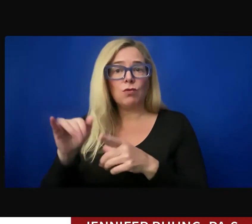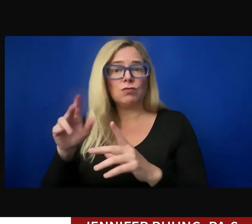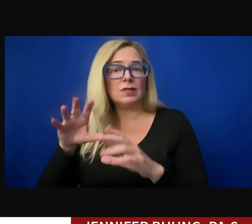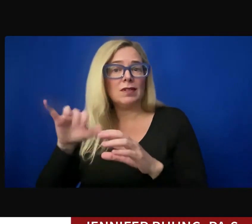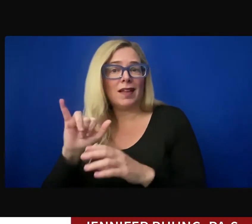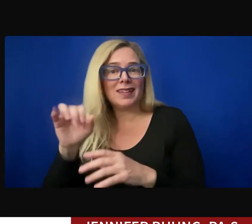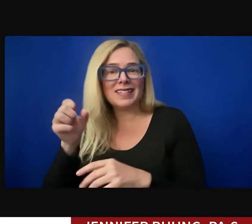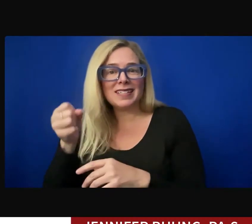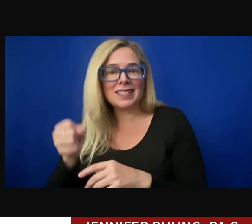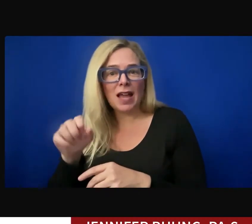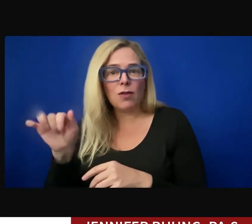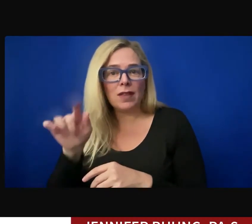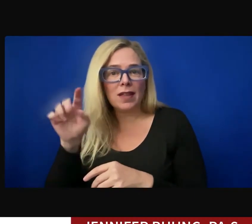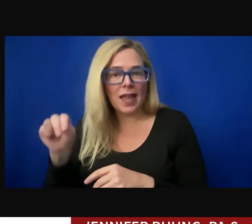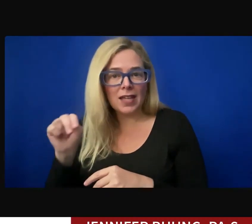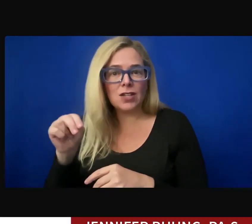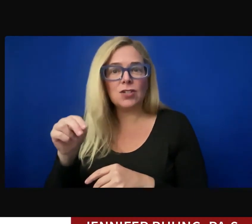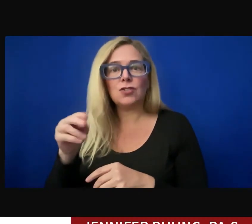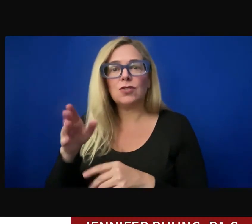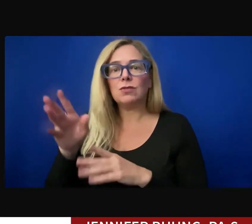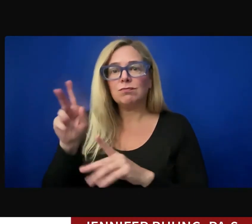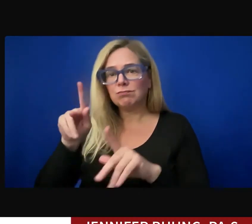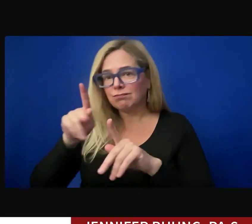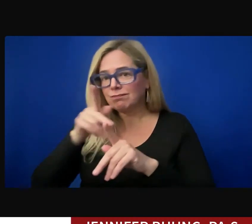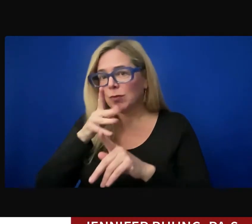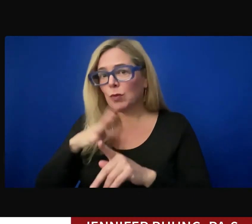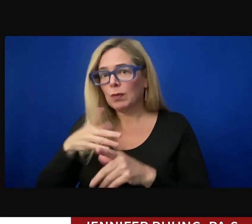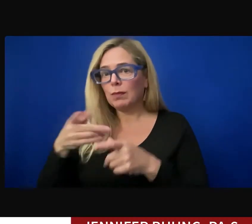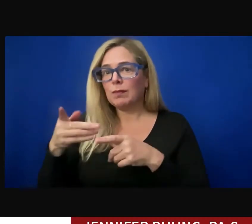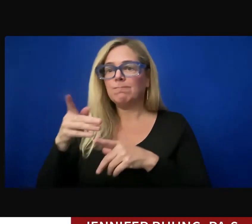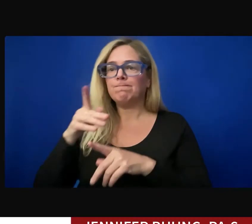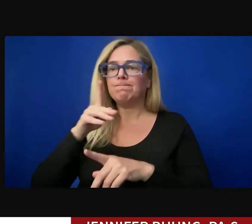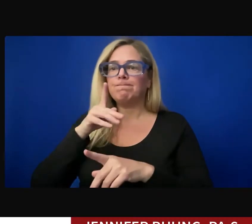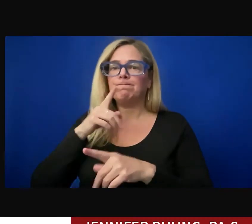And without further ado, here's Sonoo. >> Sonoo Thadaney Israni: Thank you,